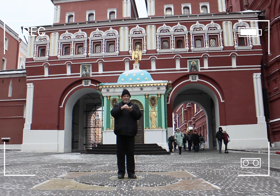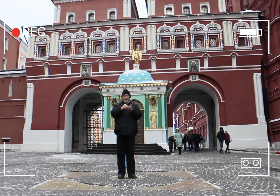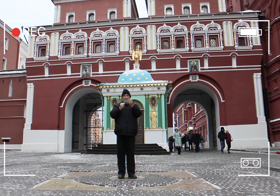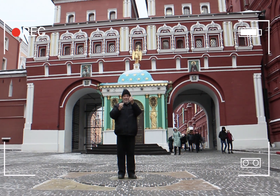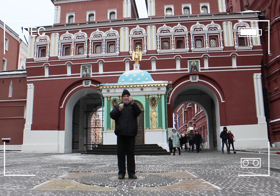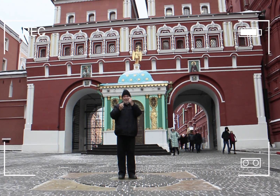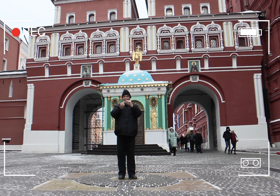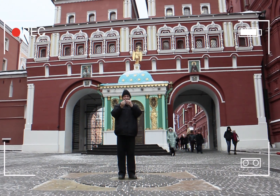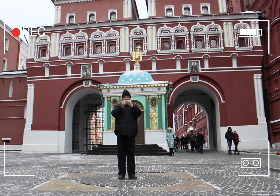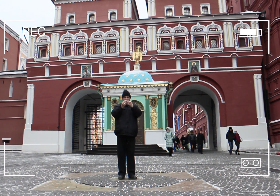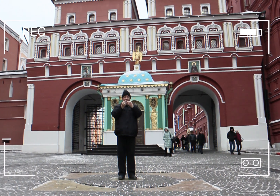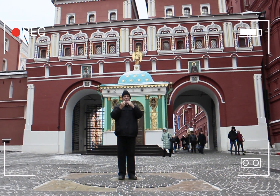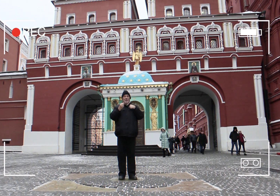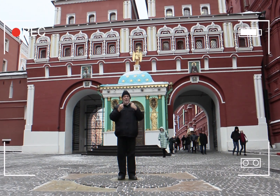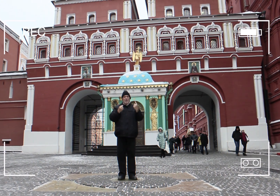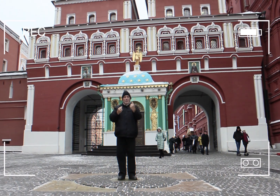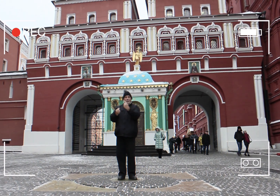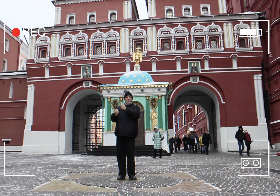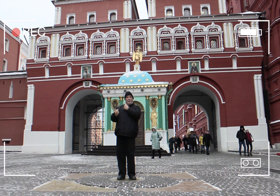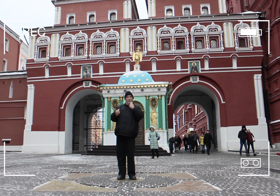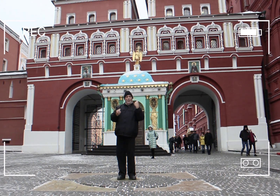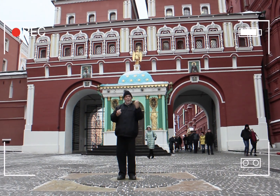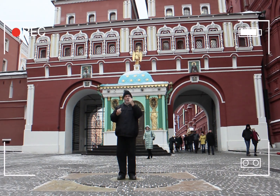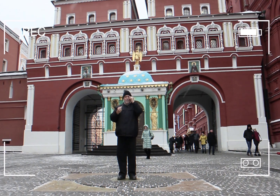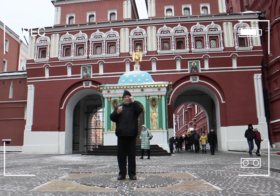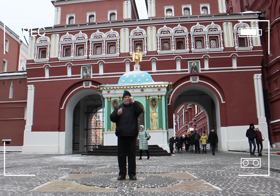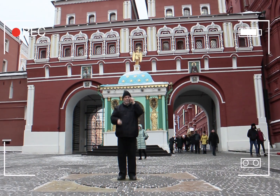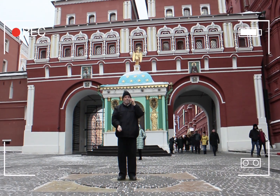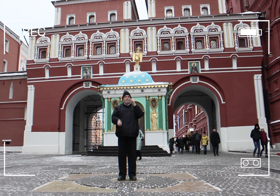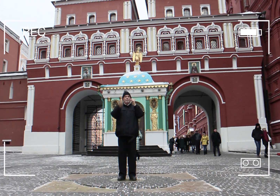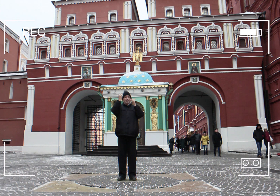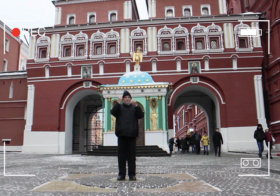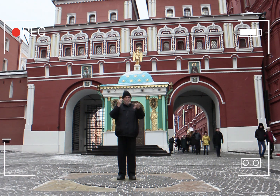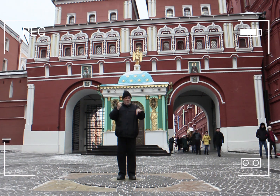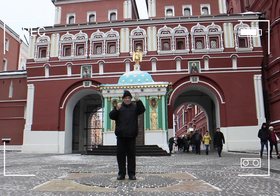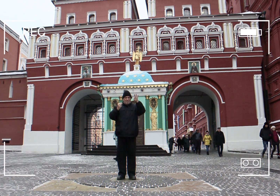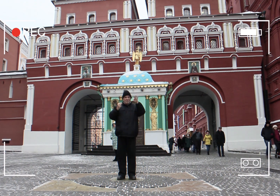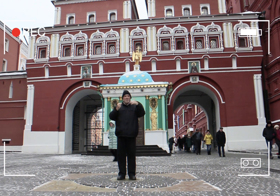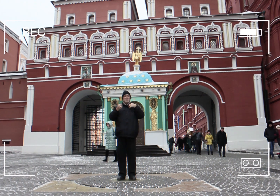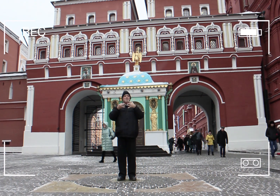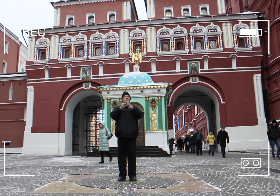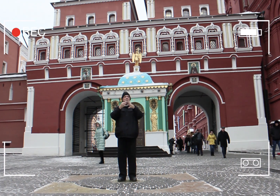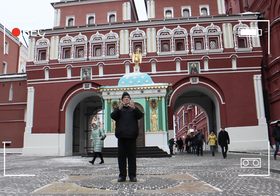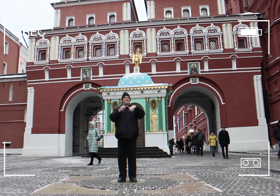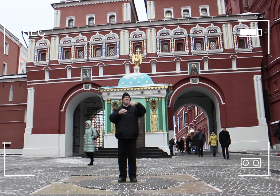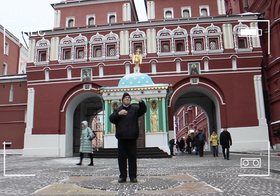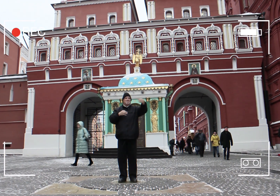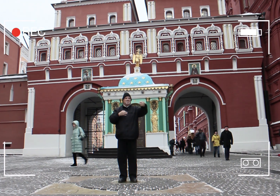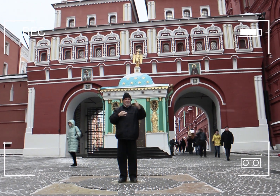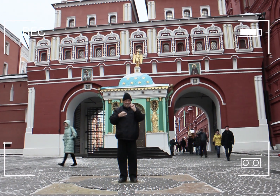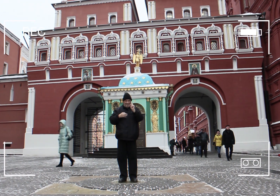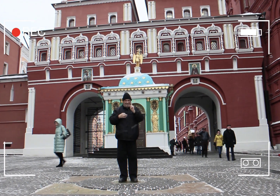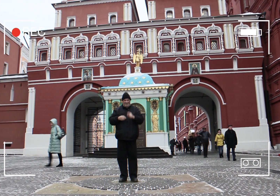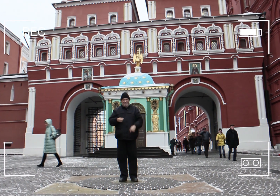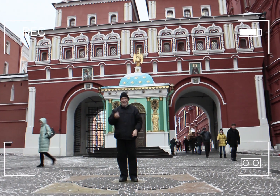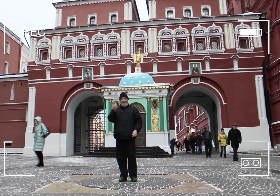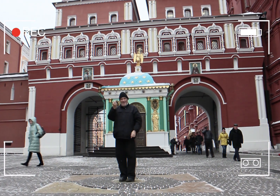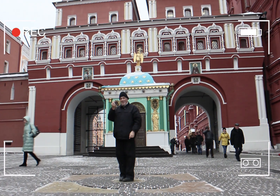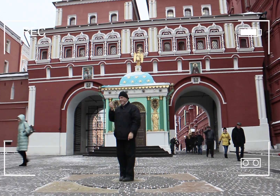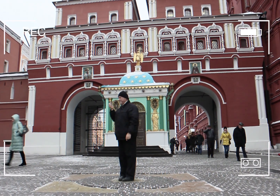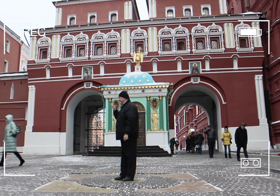I have a coin here. I'm going to spin around, then throw the coin.